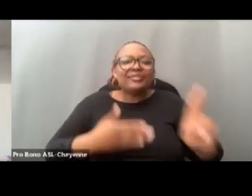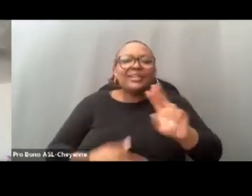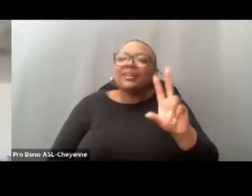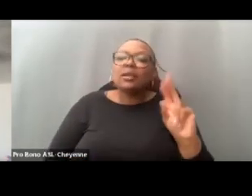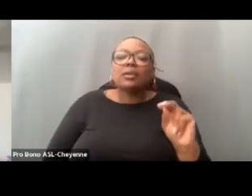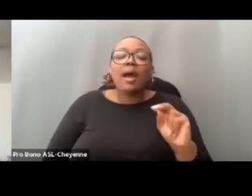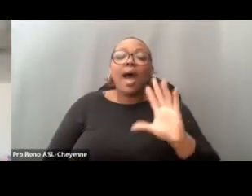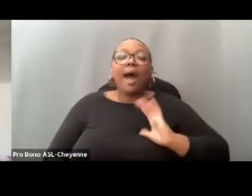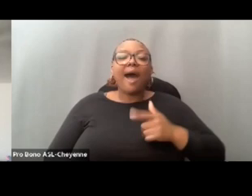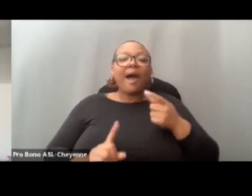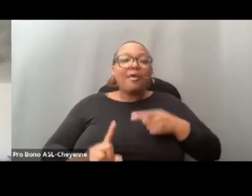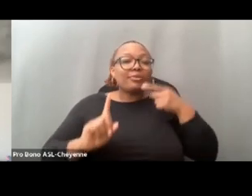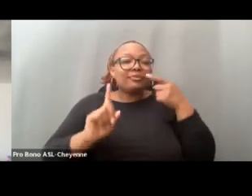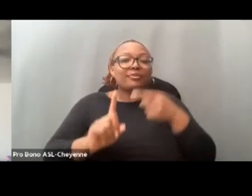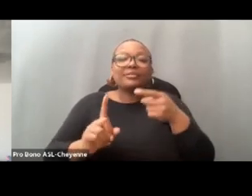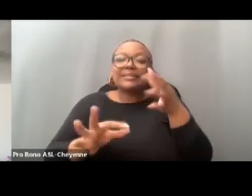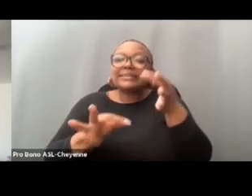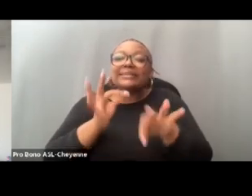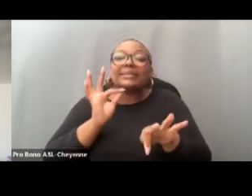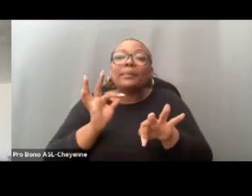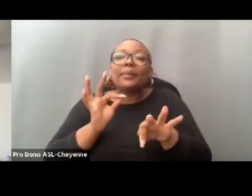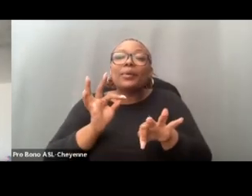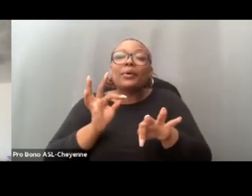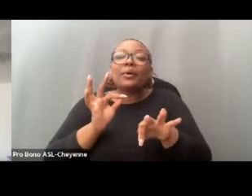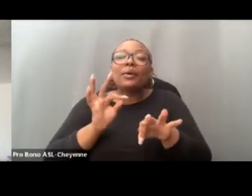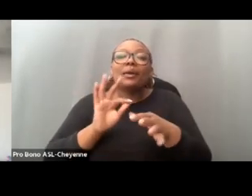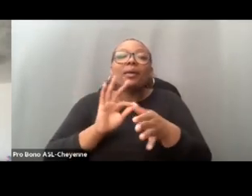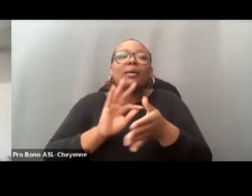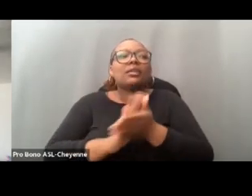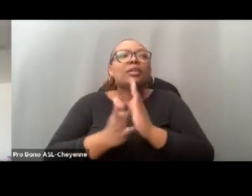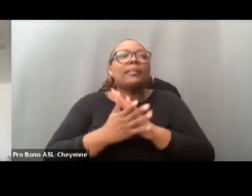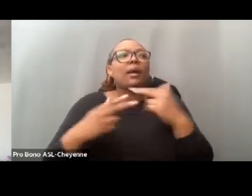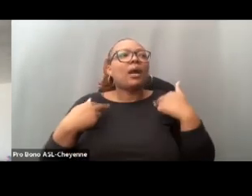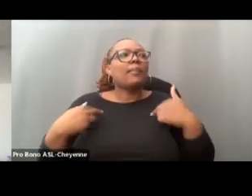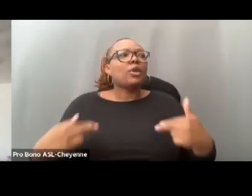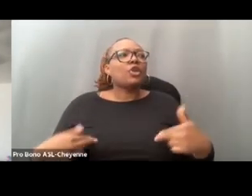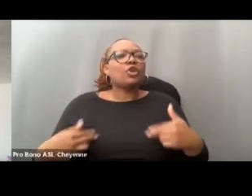Our mission is to humanize global politics